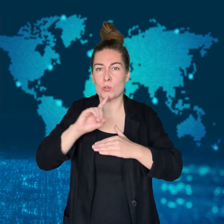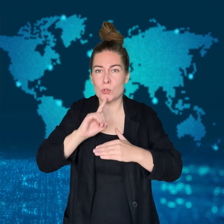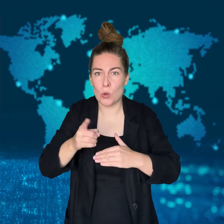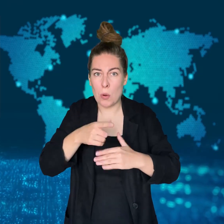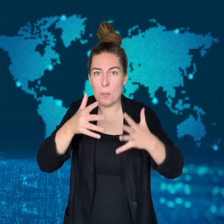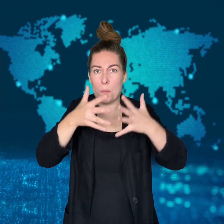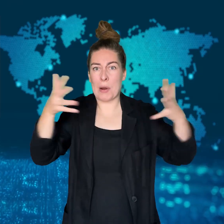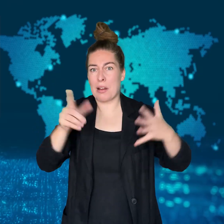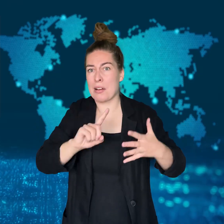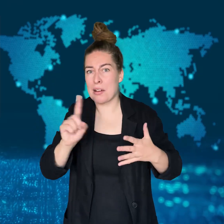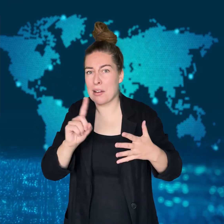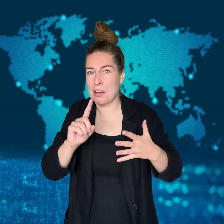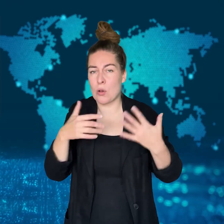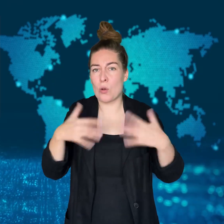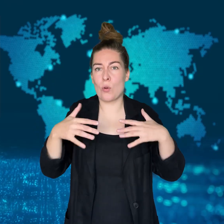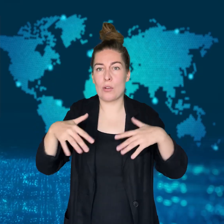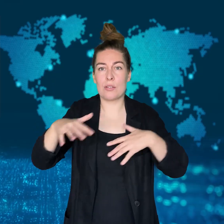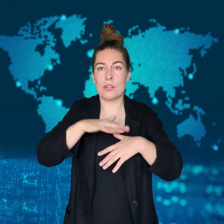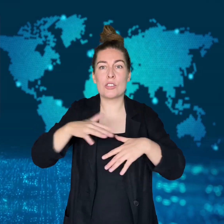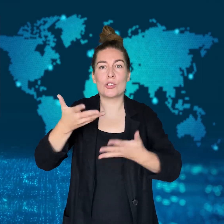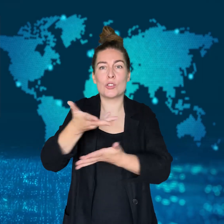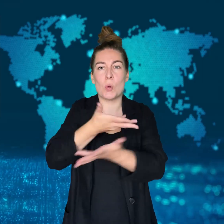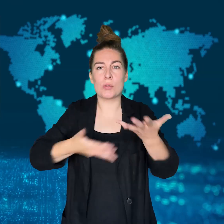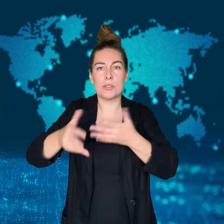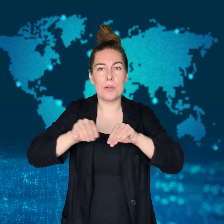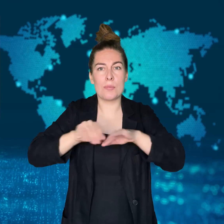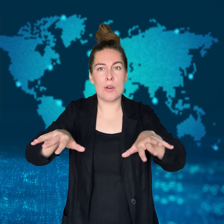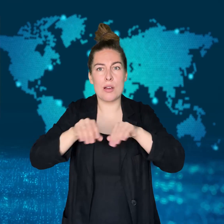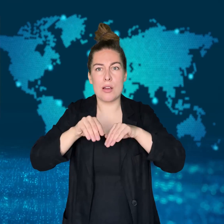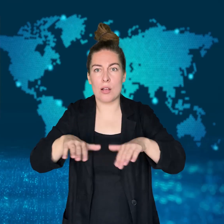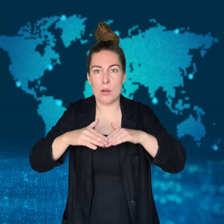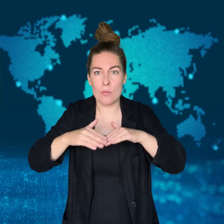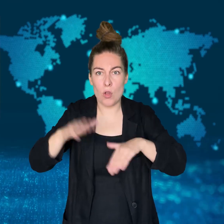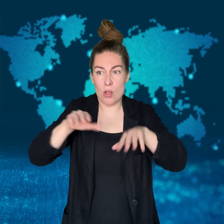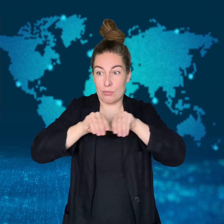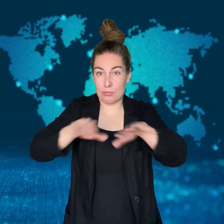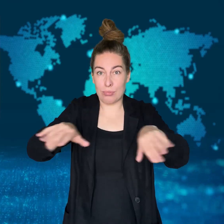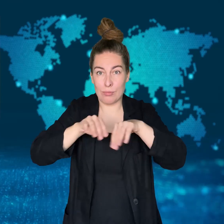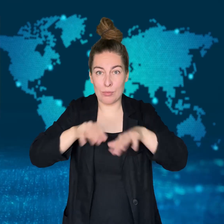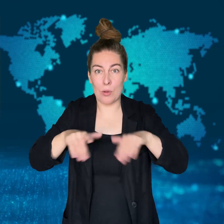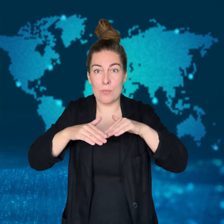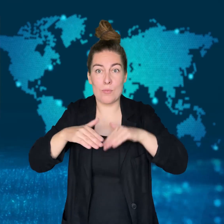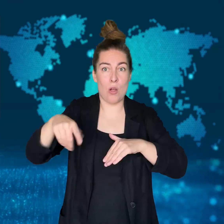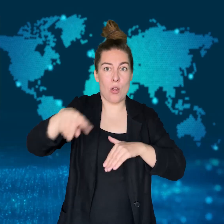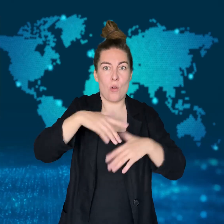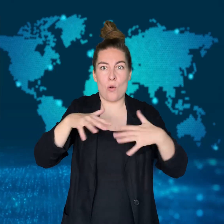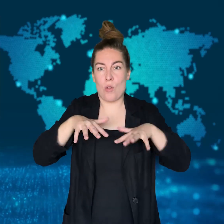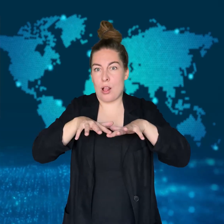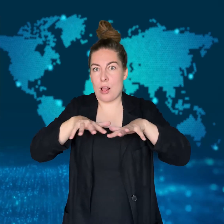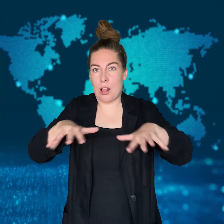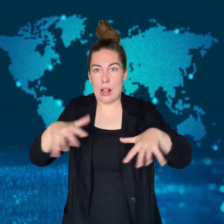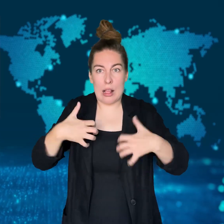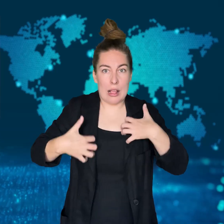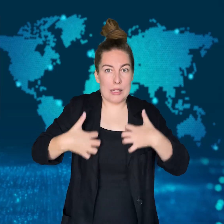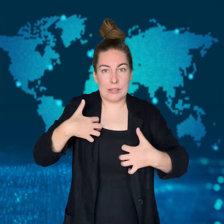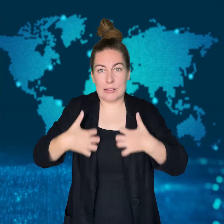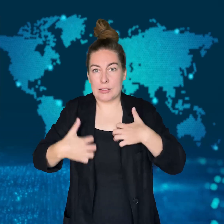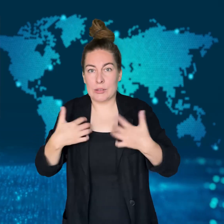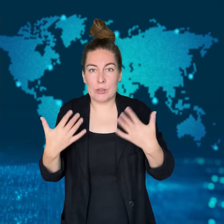and that social media has contributed to mass hysteria.